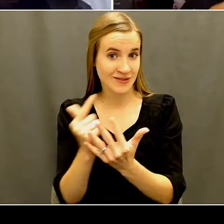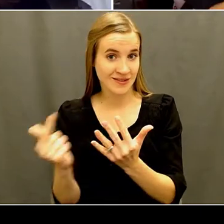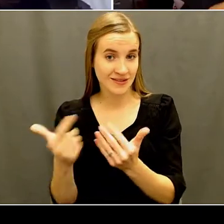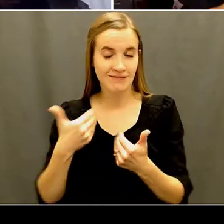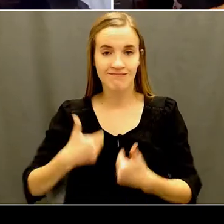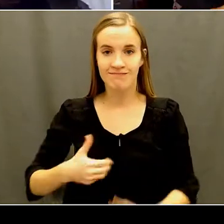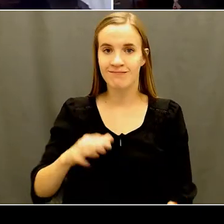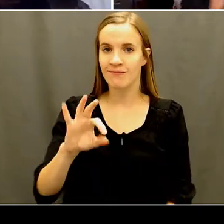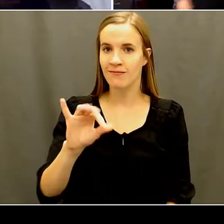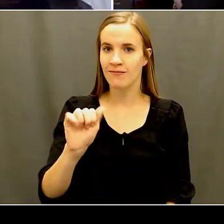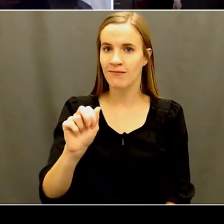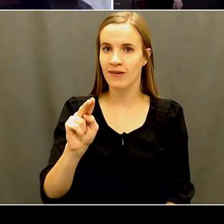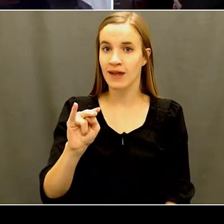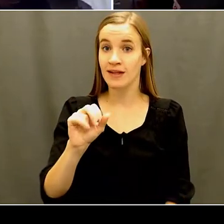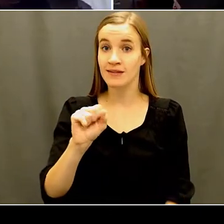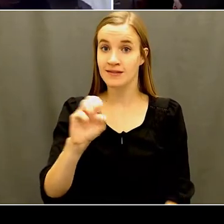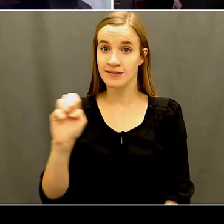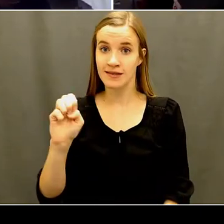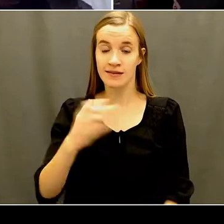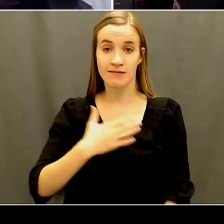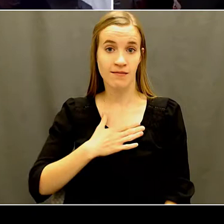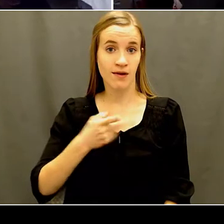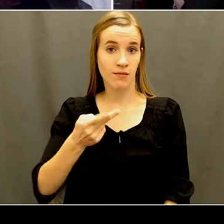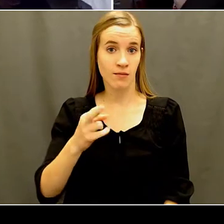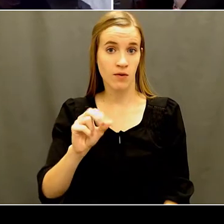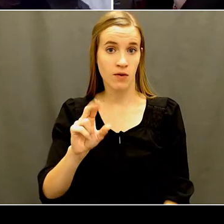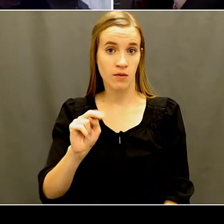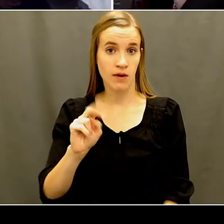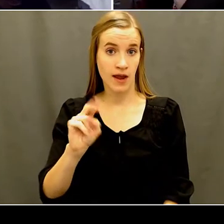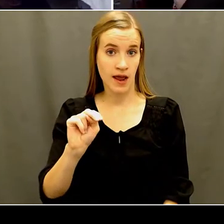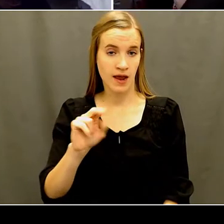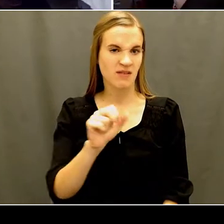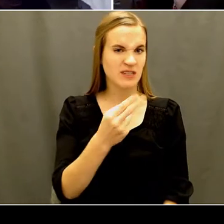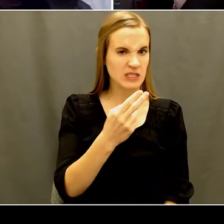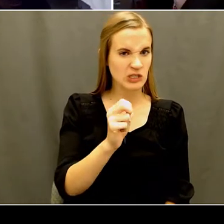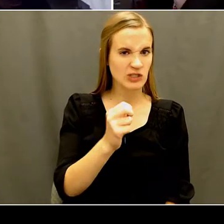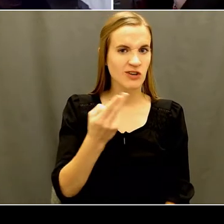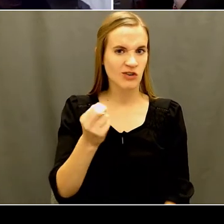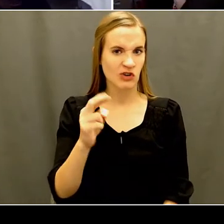is Fanisee I use she/her pronouns. And my affiliation with this campaign is